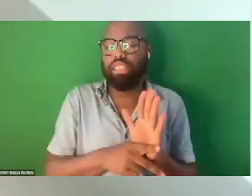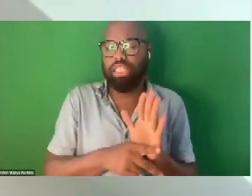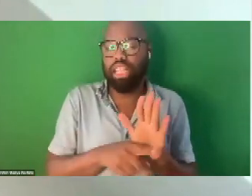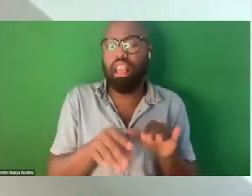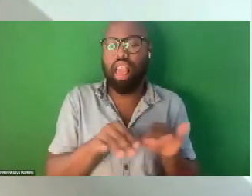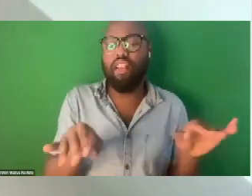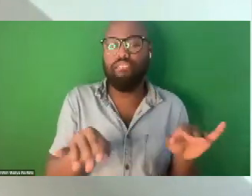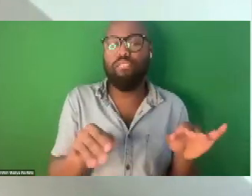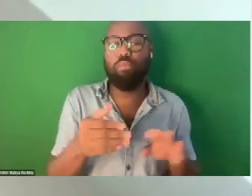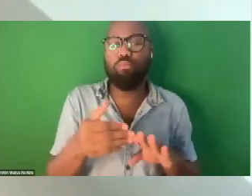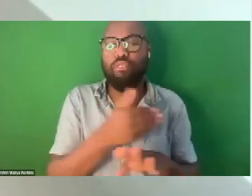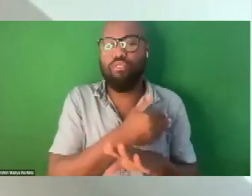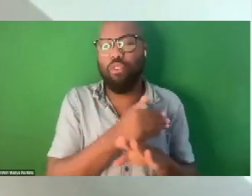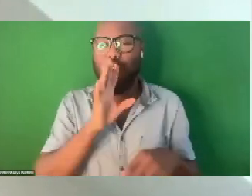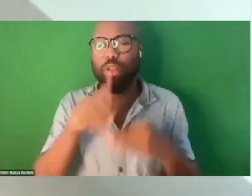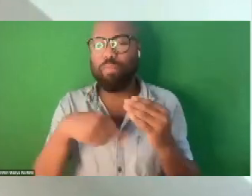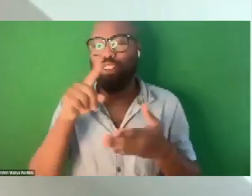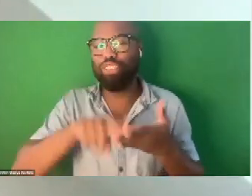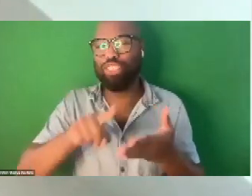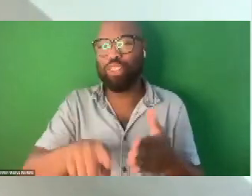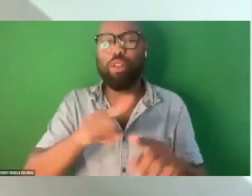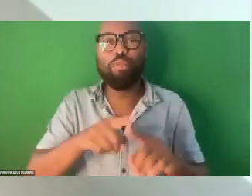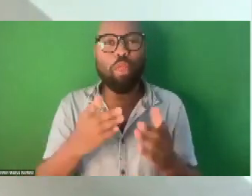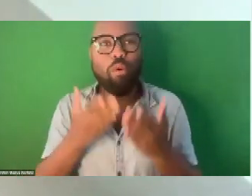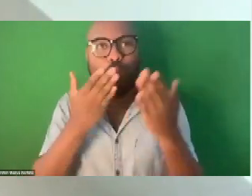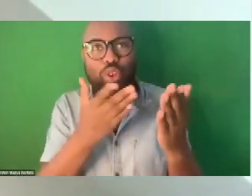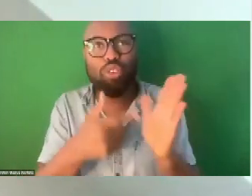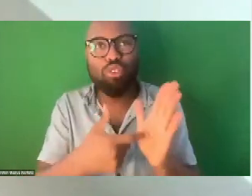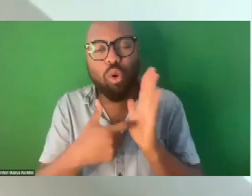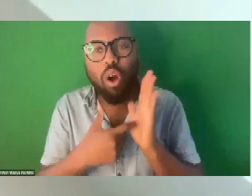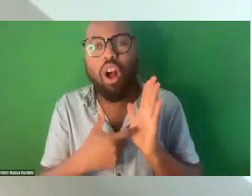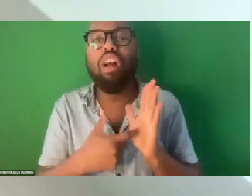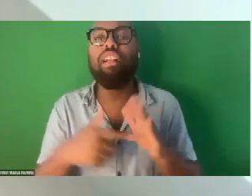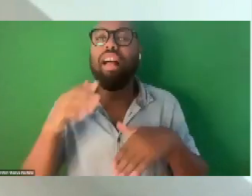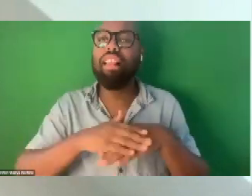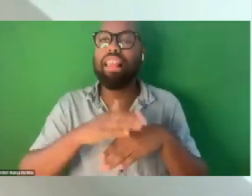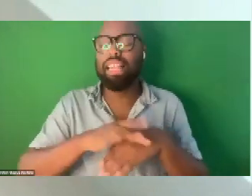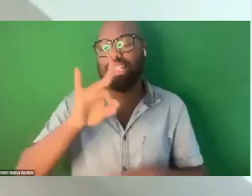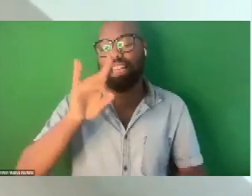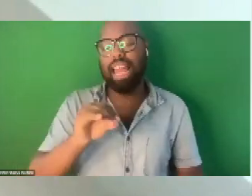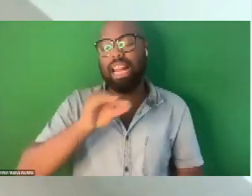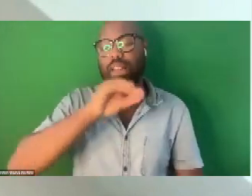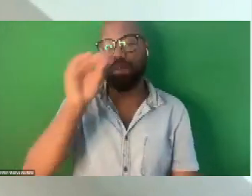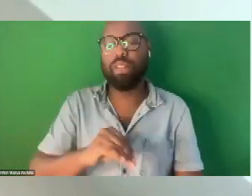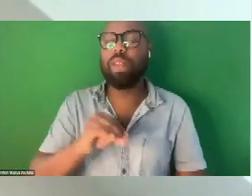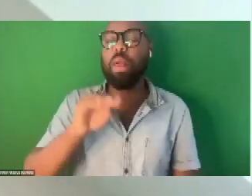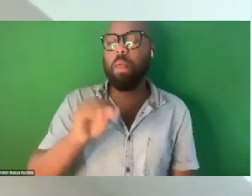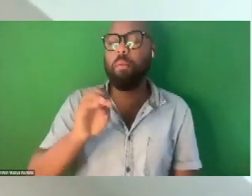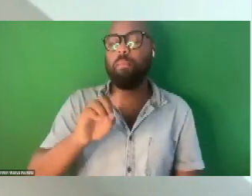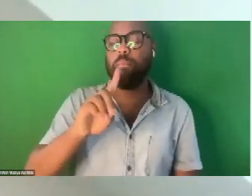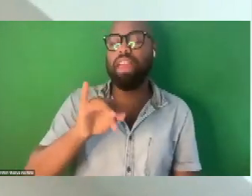the proposal to require that at least 80% of Medicaid funding for personal care, home health,